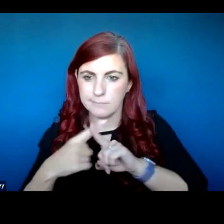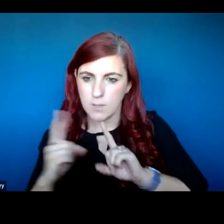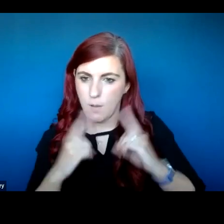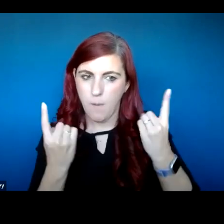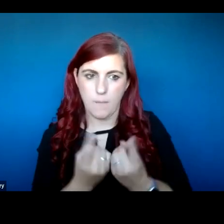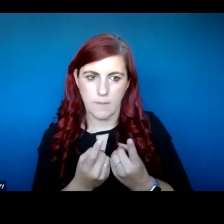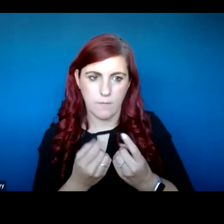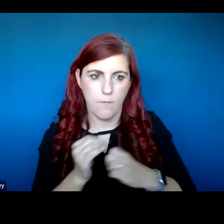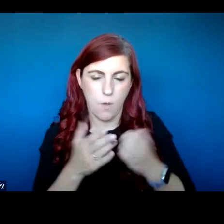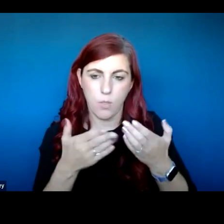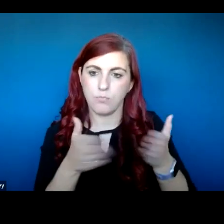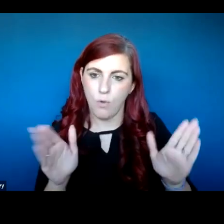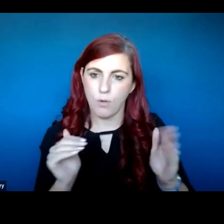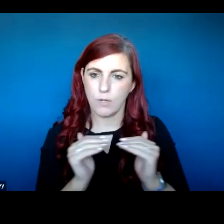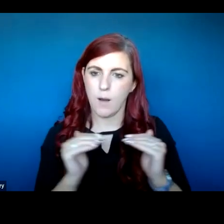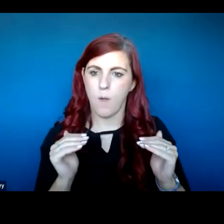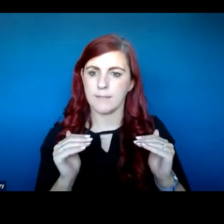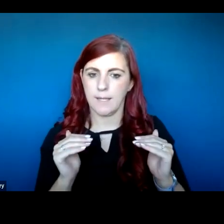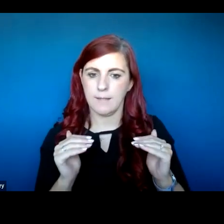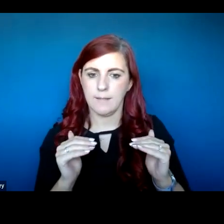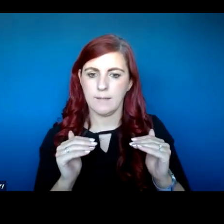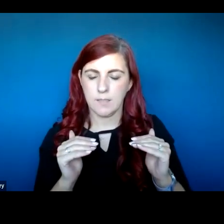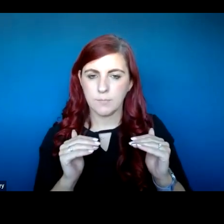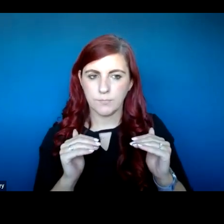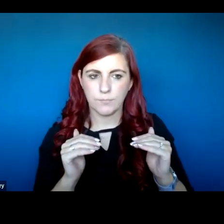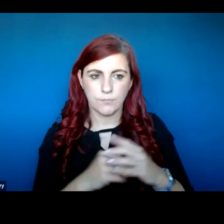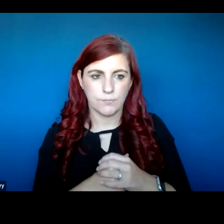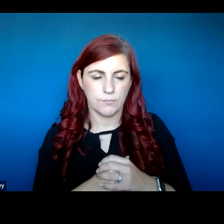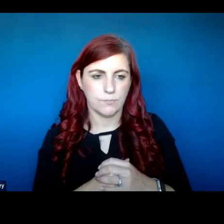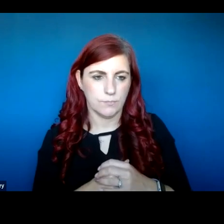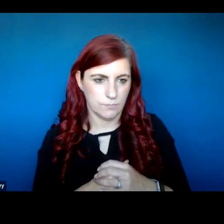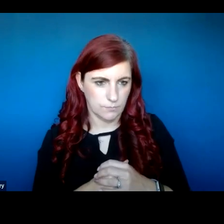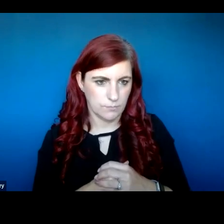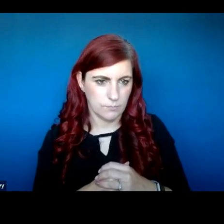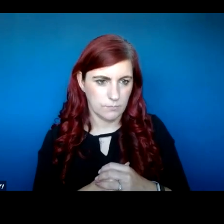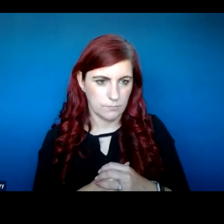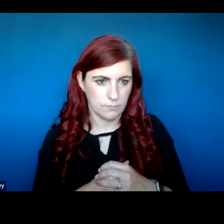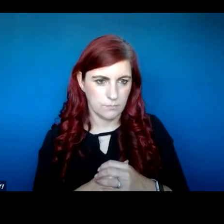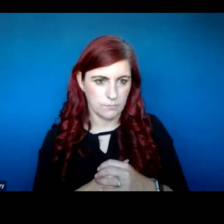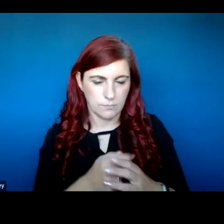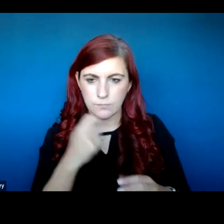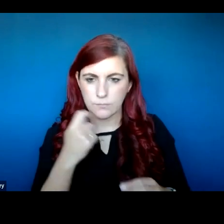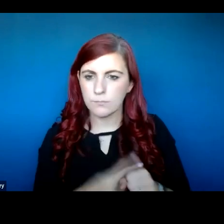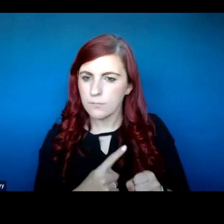wider equality side of things, to address or to highlight some of the challenges